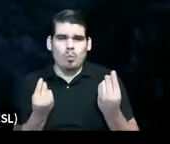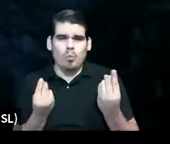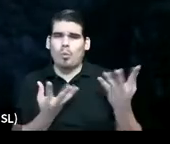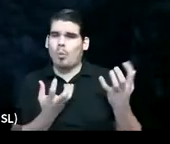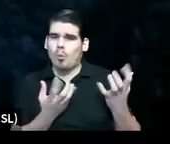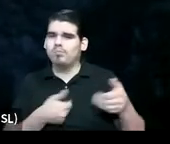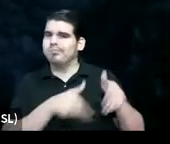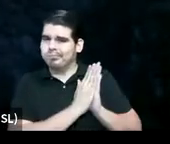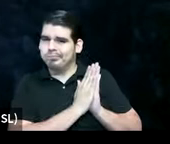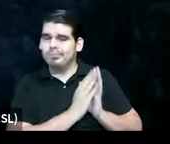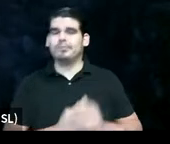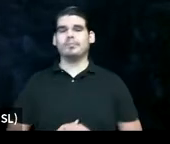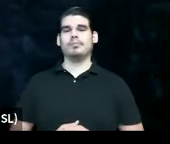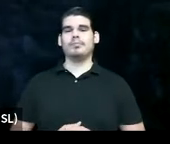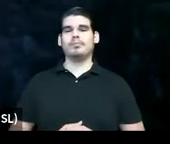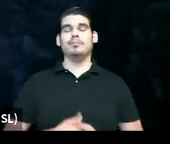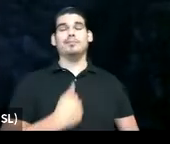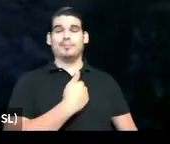Because you're incorporating so much research in so much effort